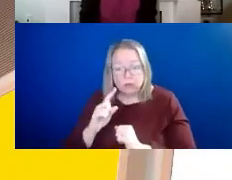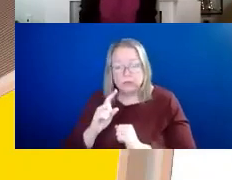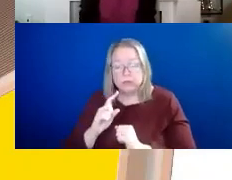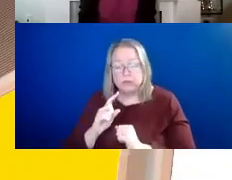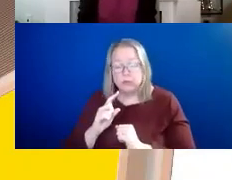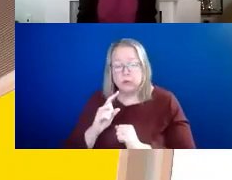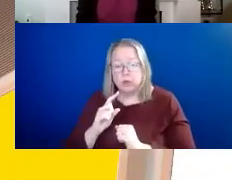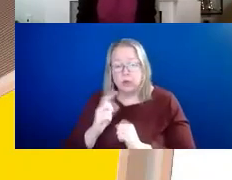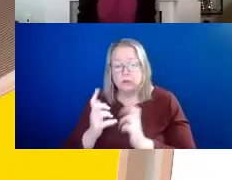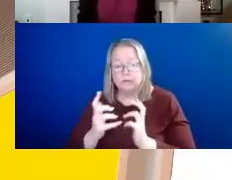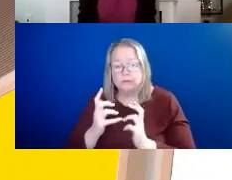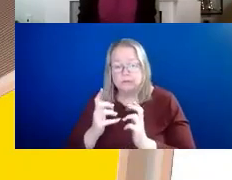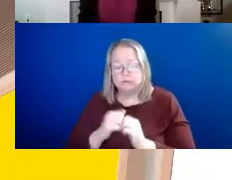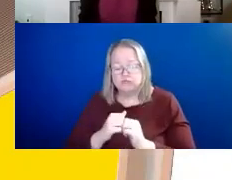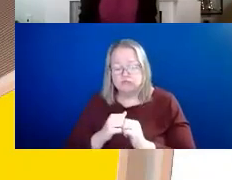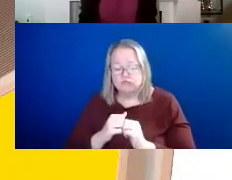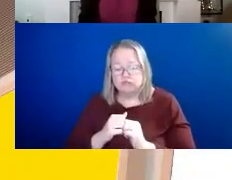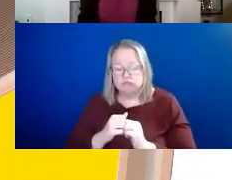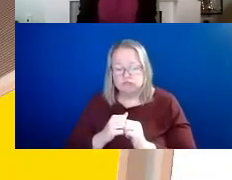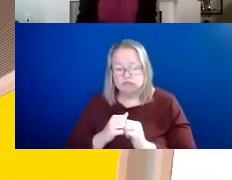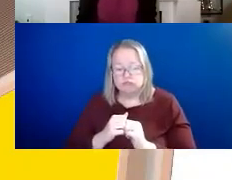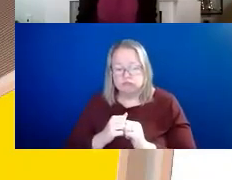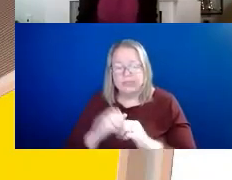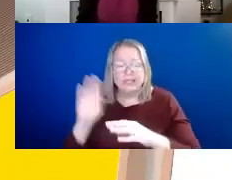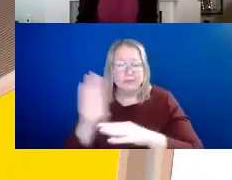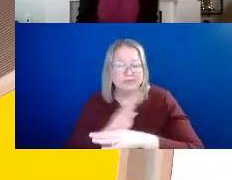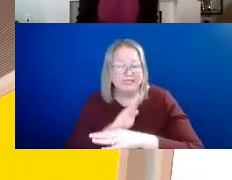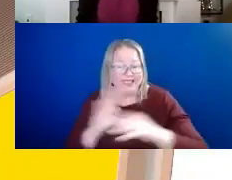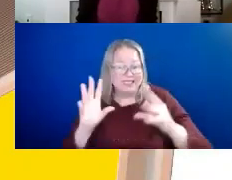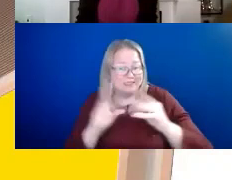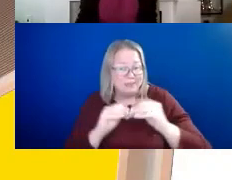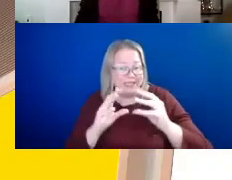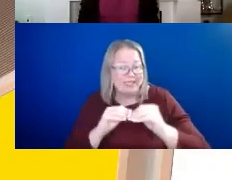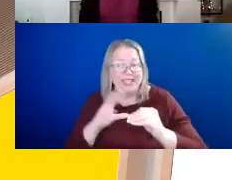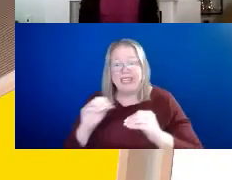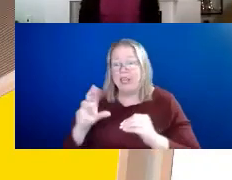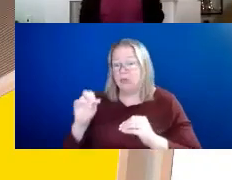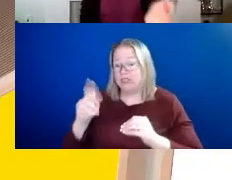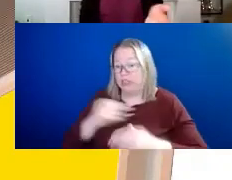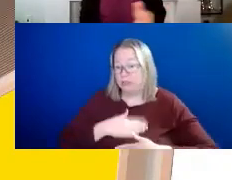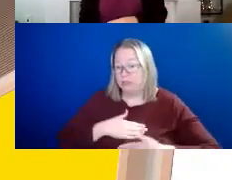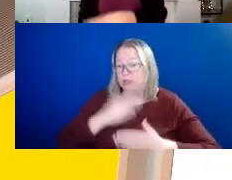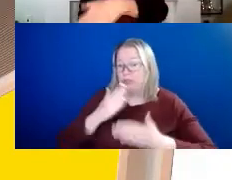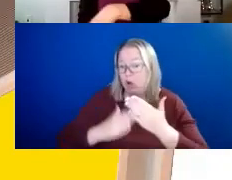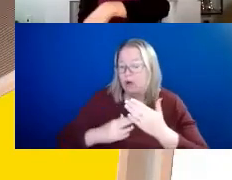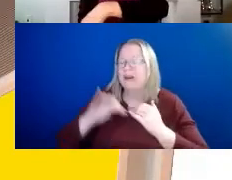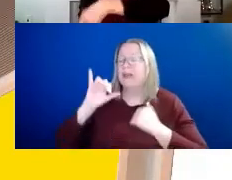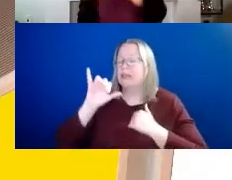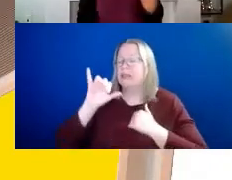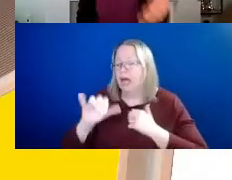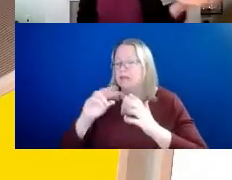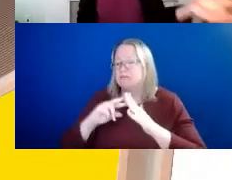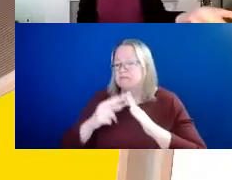the business meeting and reception part, which is essentially being able to hang out